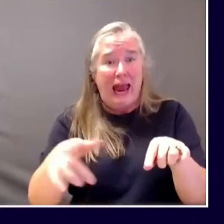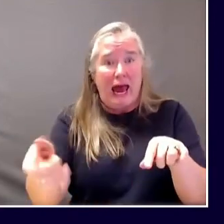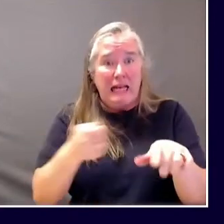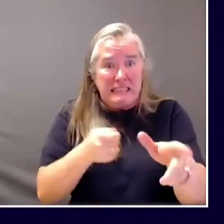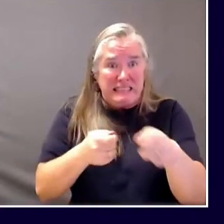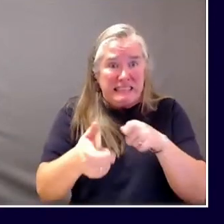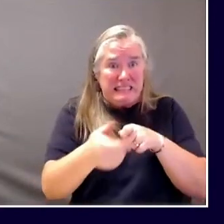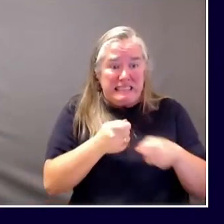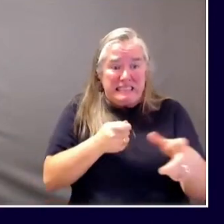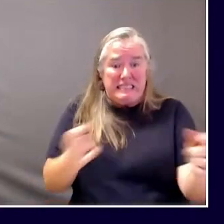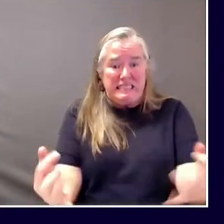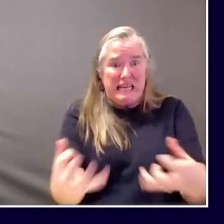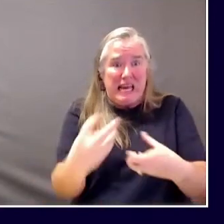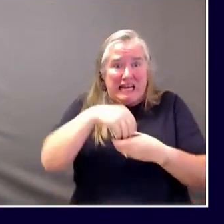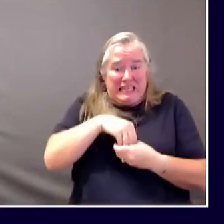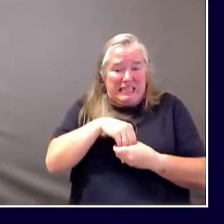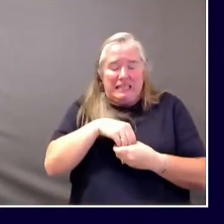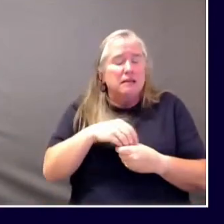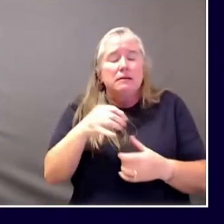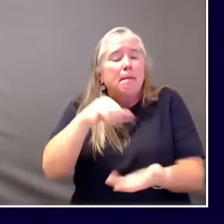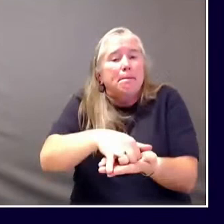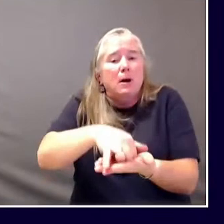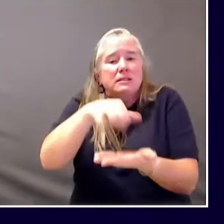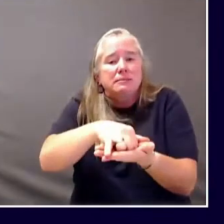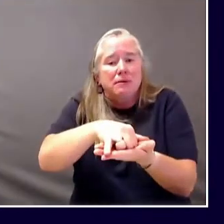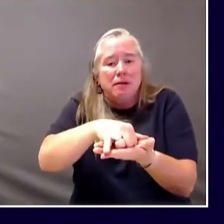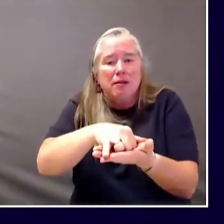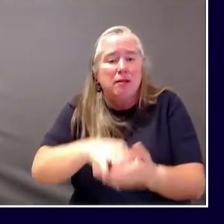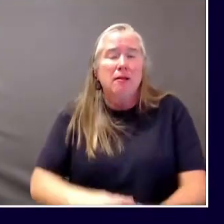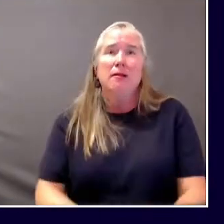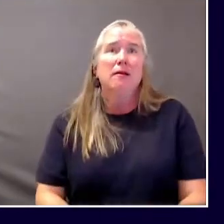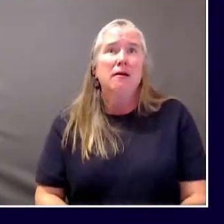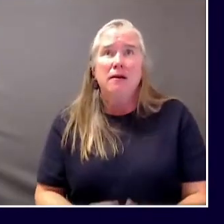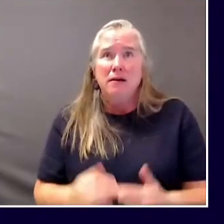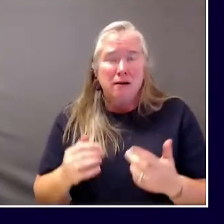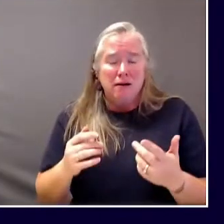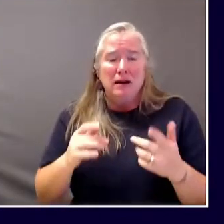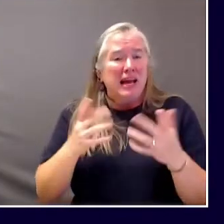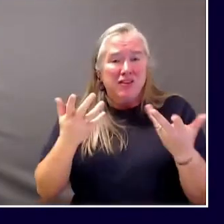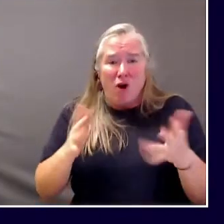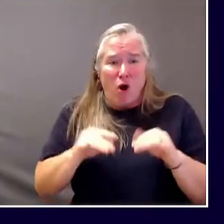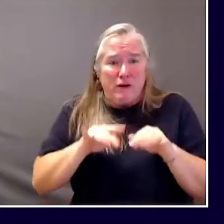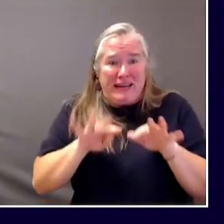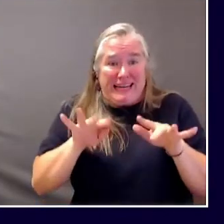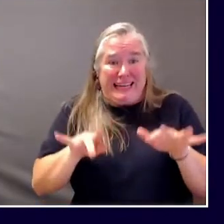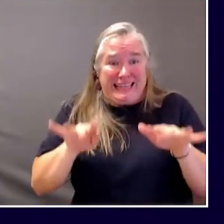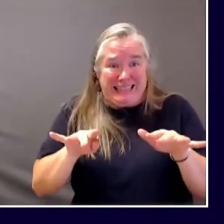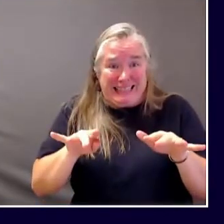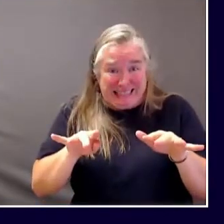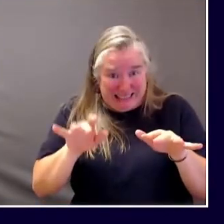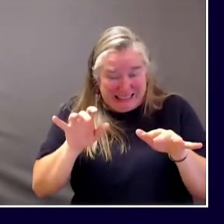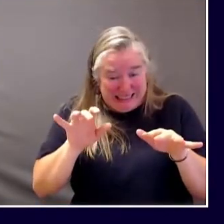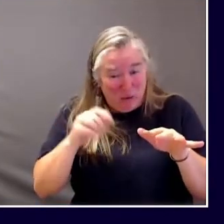apply to gatherings of any sort